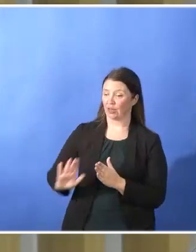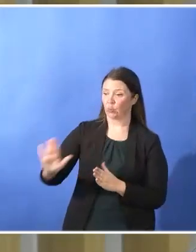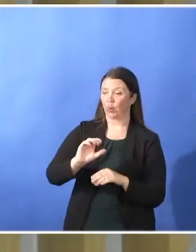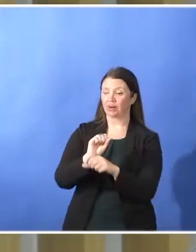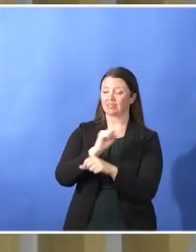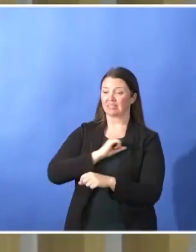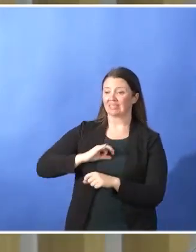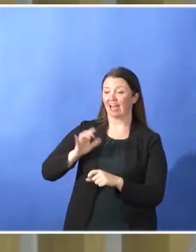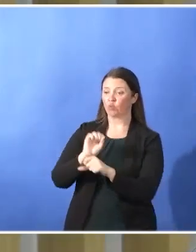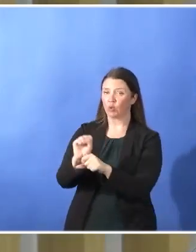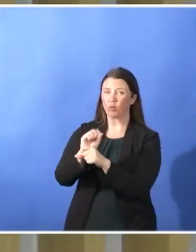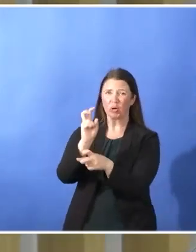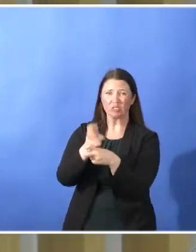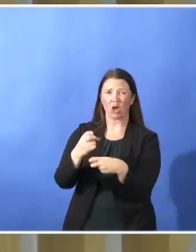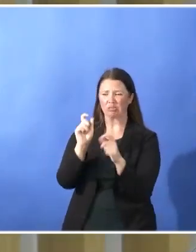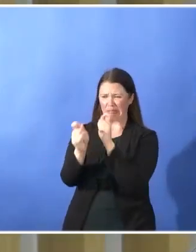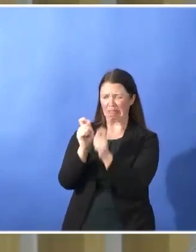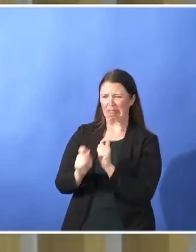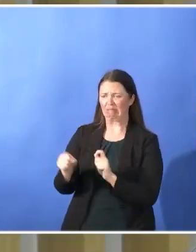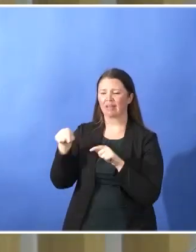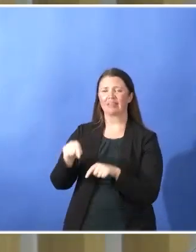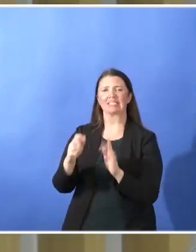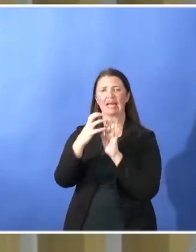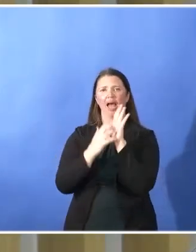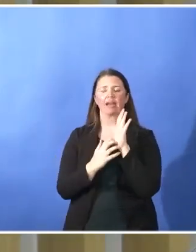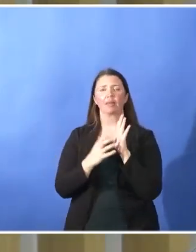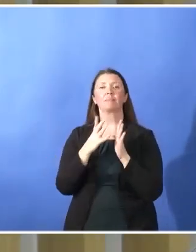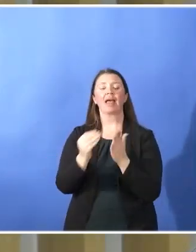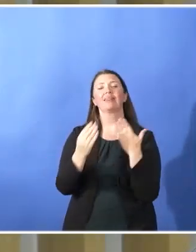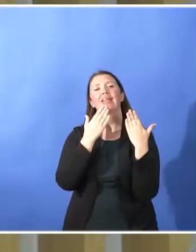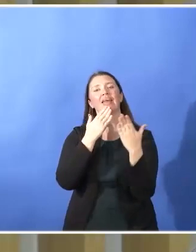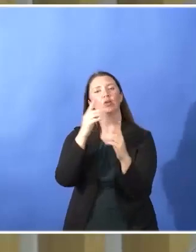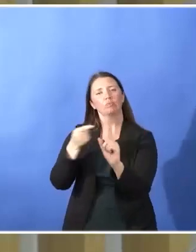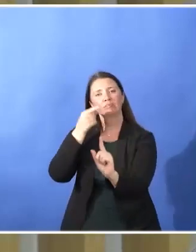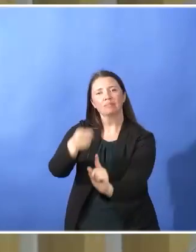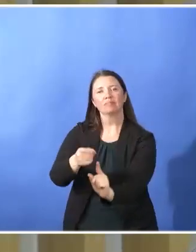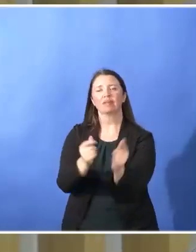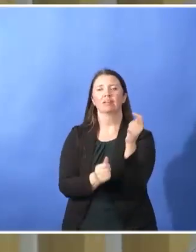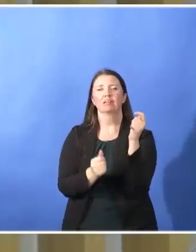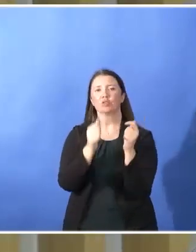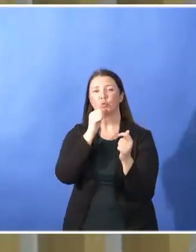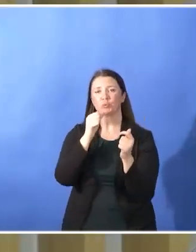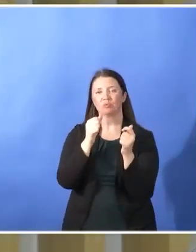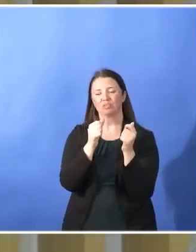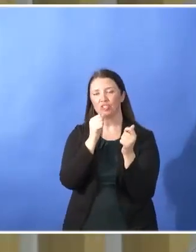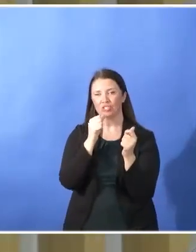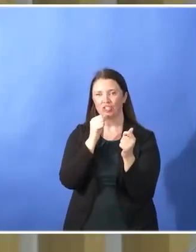MY THANKS TO CHAIRWOMAN ROSENWORCEL AND HER STAFF. WHILE THE CHAIRWOMAN KNOWS I VIEWED THIS AS A FIRST STEP